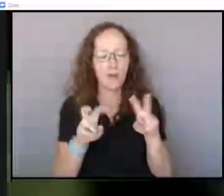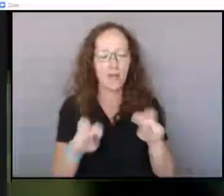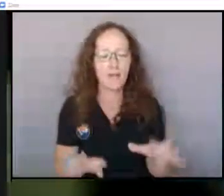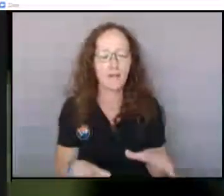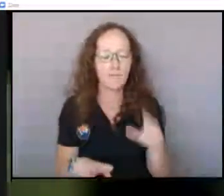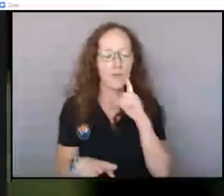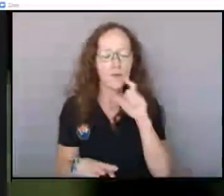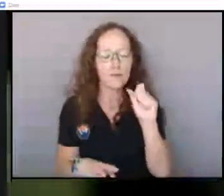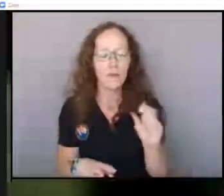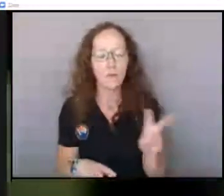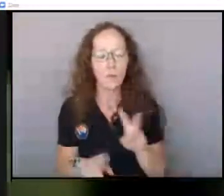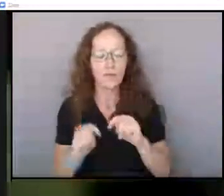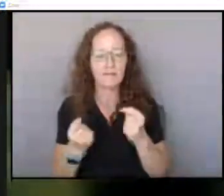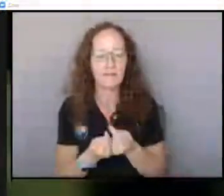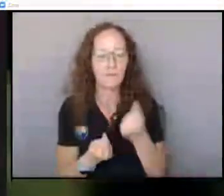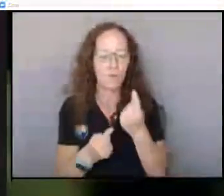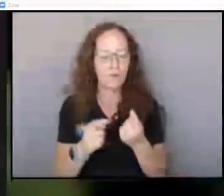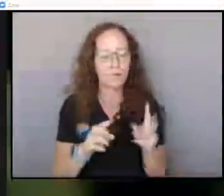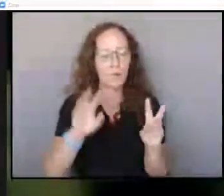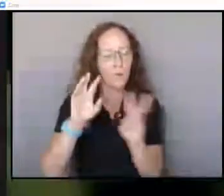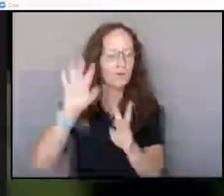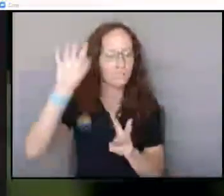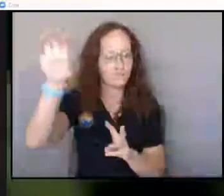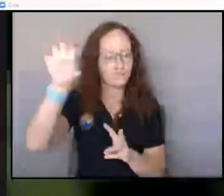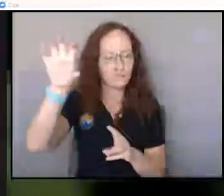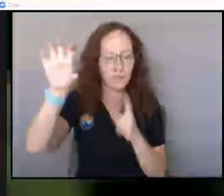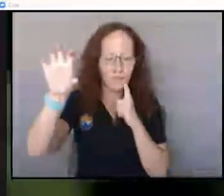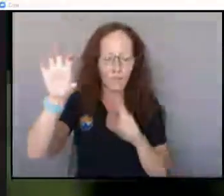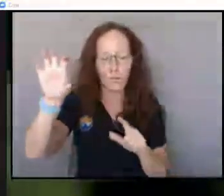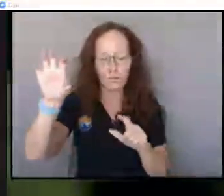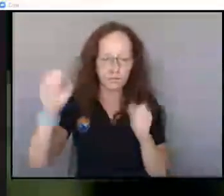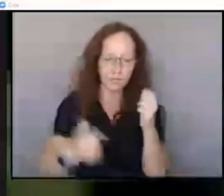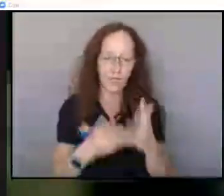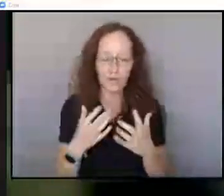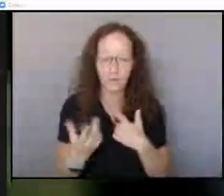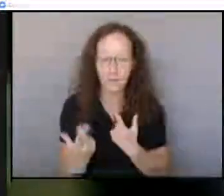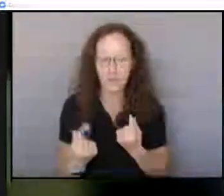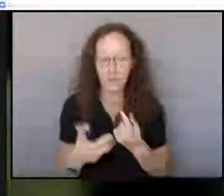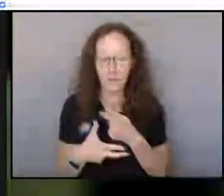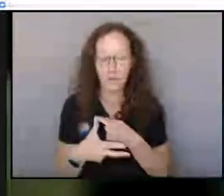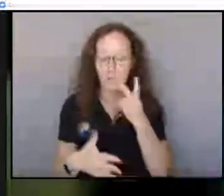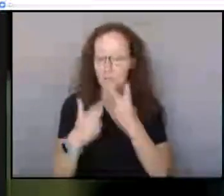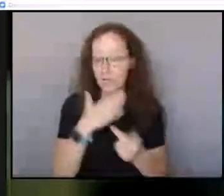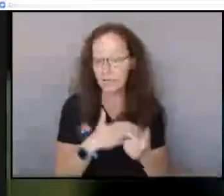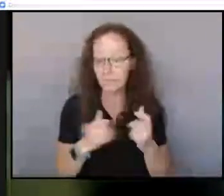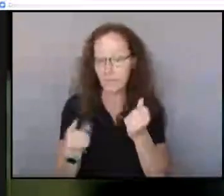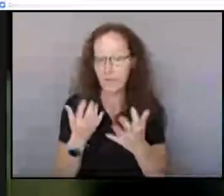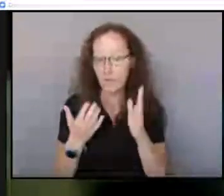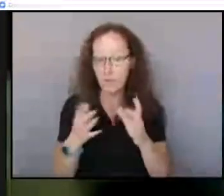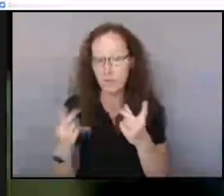WHERE IT IS GOING TO GO AND HOW BIG IT IS GOING TO GET. I LOOK AT A LOT OF DIFFERENT THINGS. THE WEATHER, THE FUELS, AND TOPOGRAPHY.